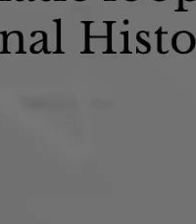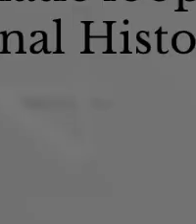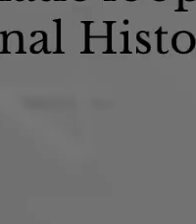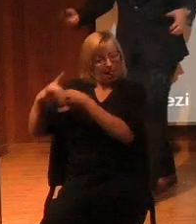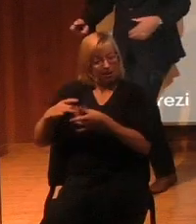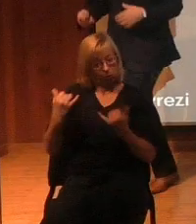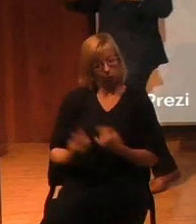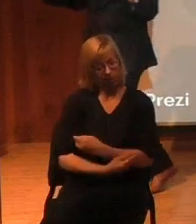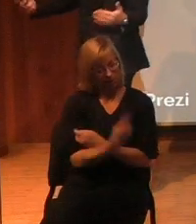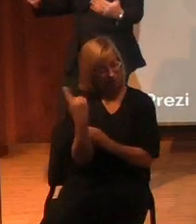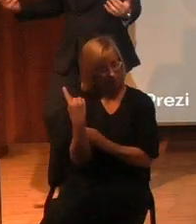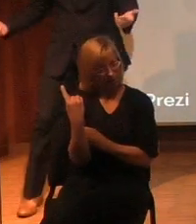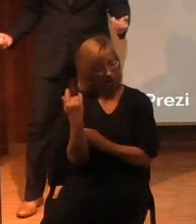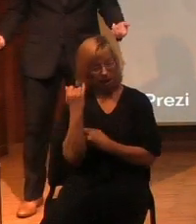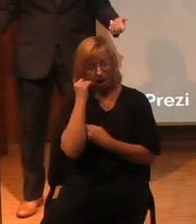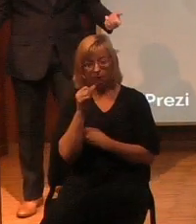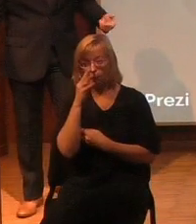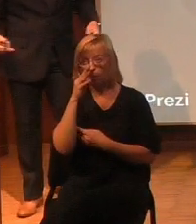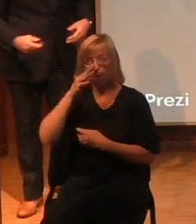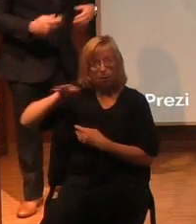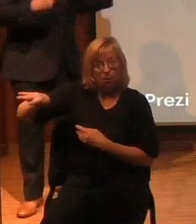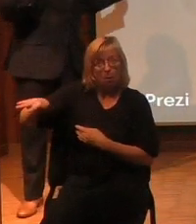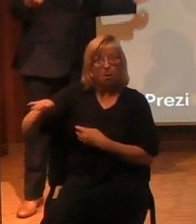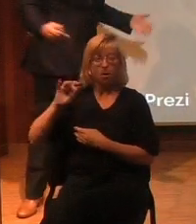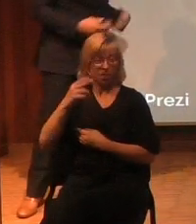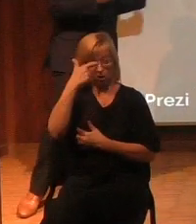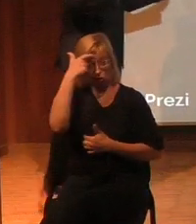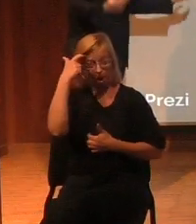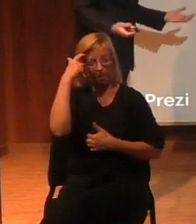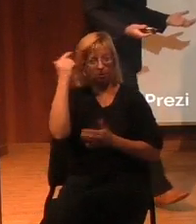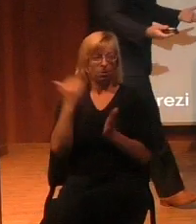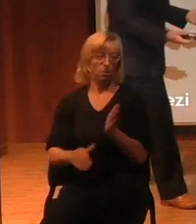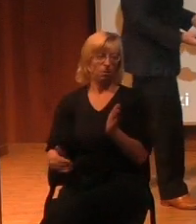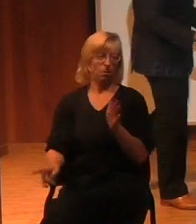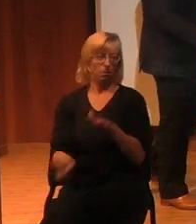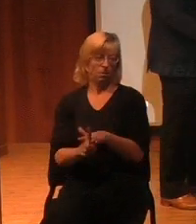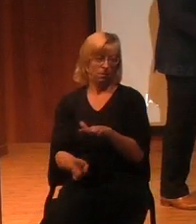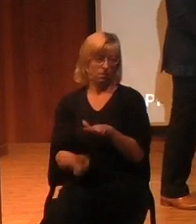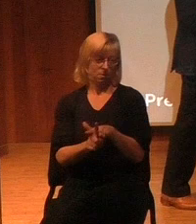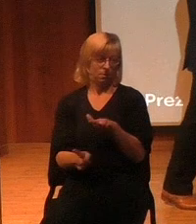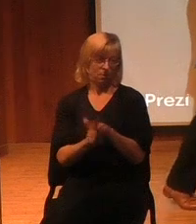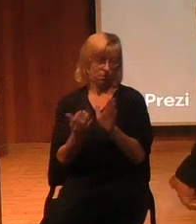we are doomed to repeat that trauma. We are doomed to loop back through that trauma.